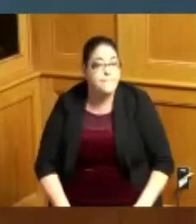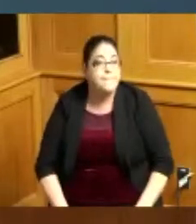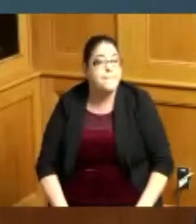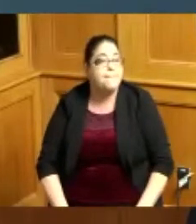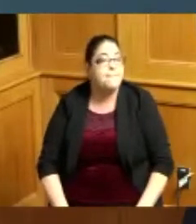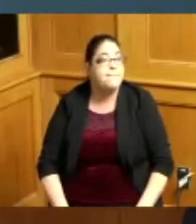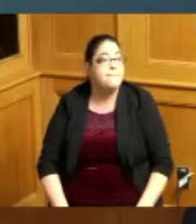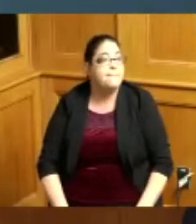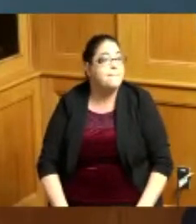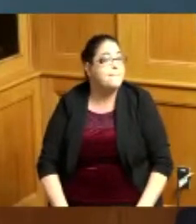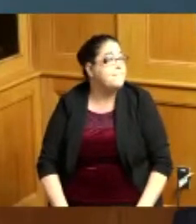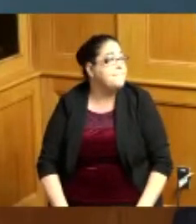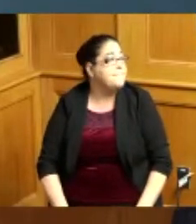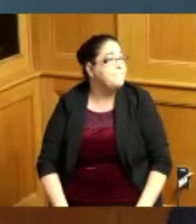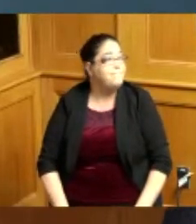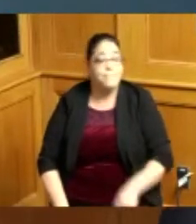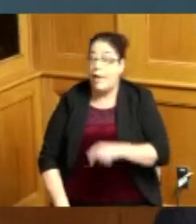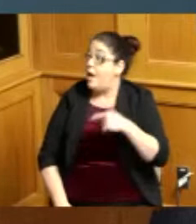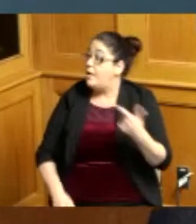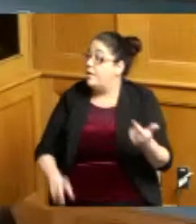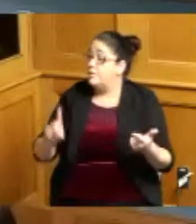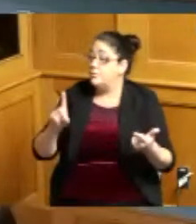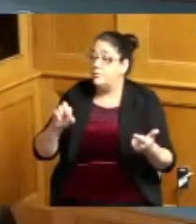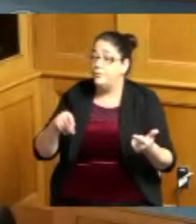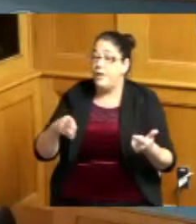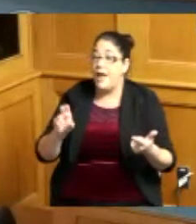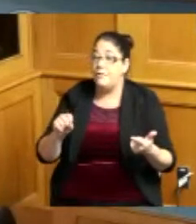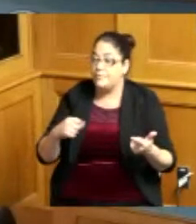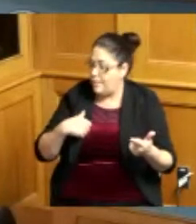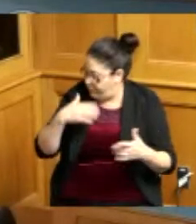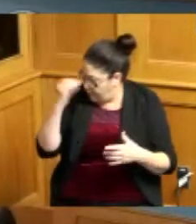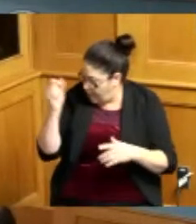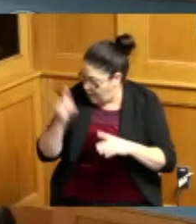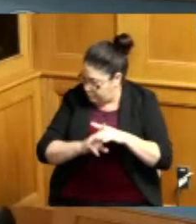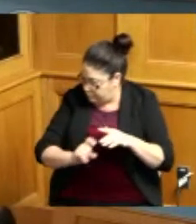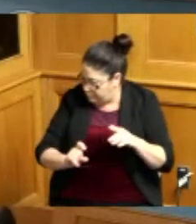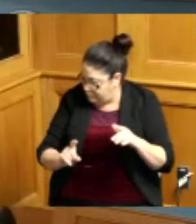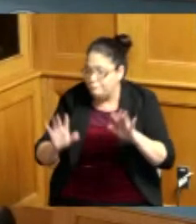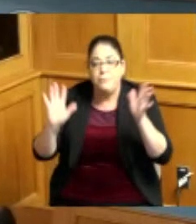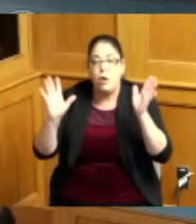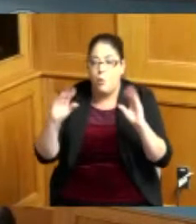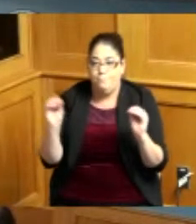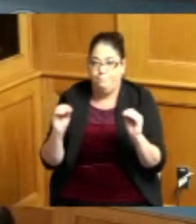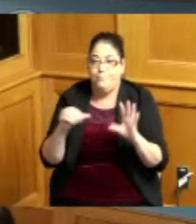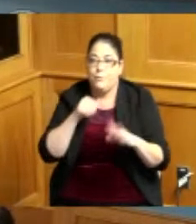and I think yeah trying to remember where we were so no that's all I had related to consent again